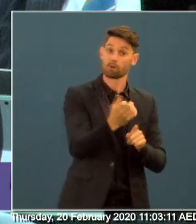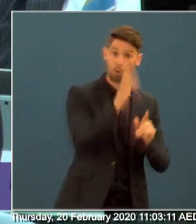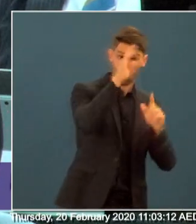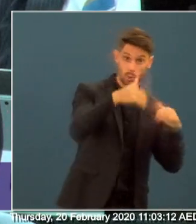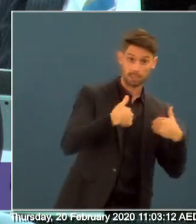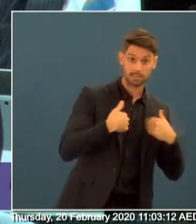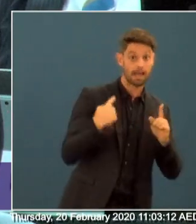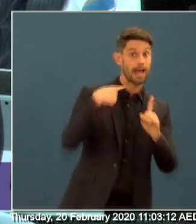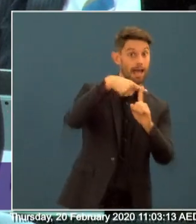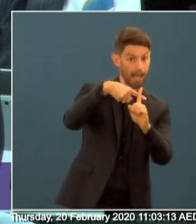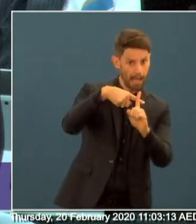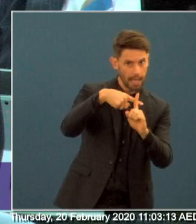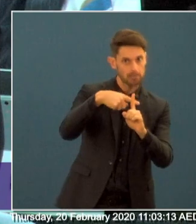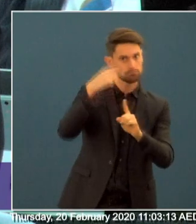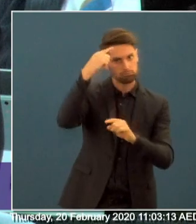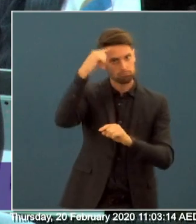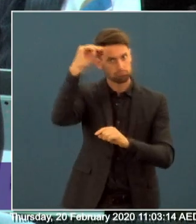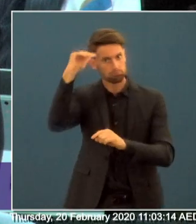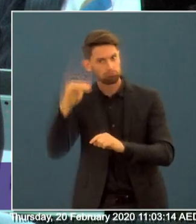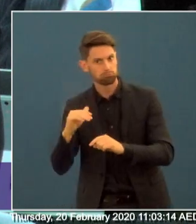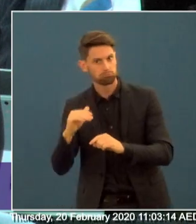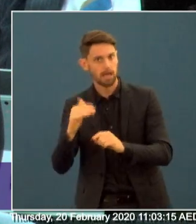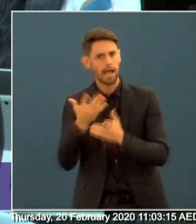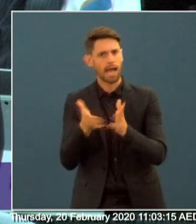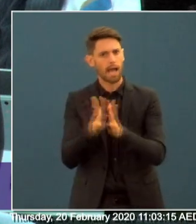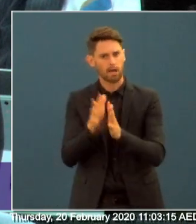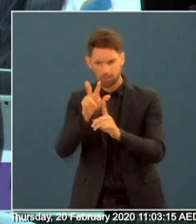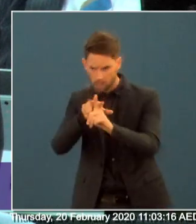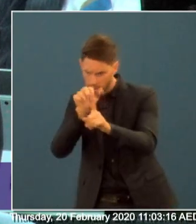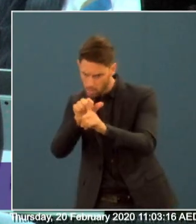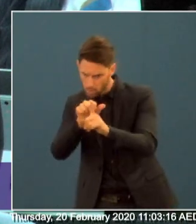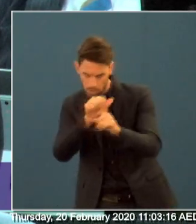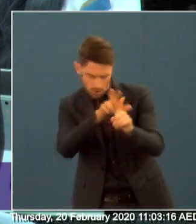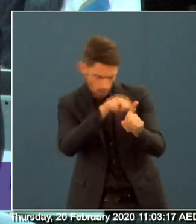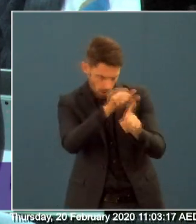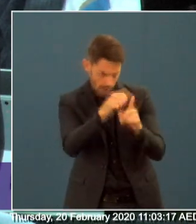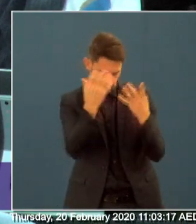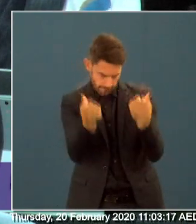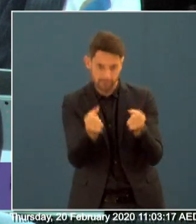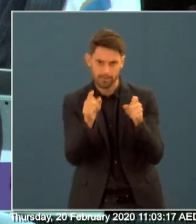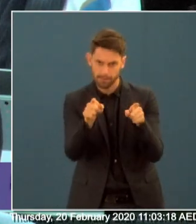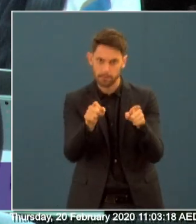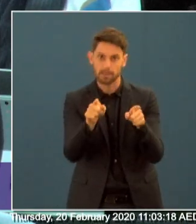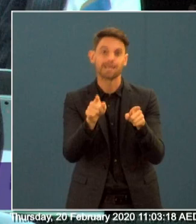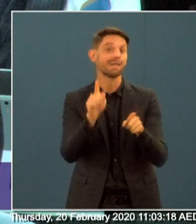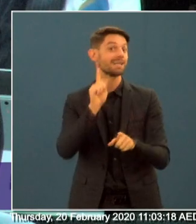may be diagnosed or identified? And we had some evidence yesterday from Rachel Browne,